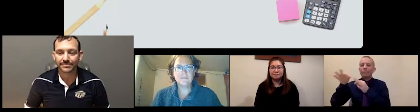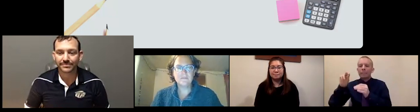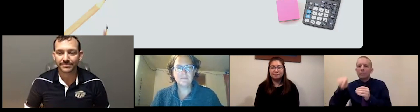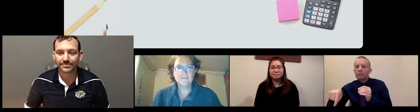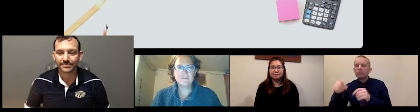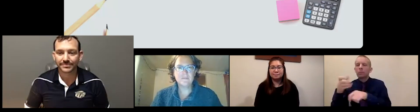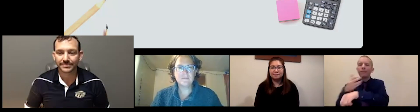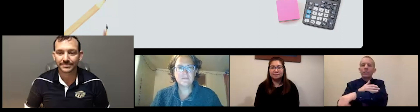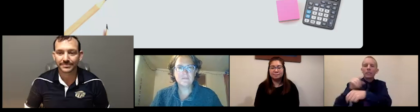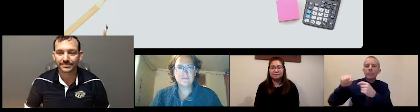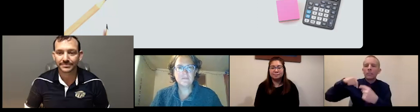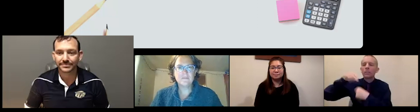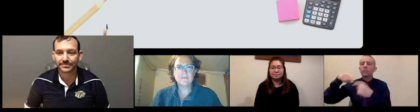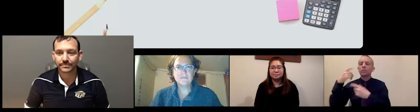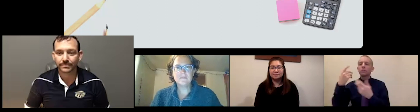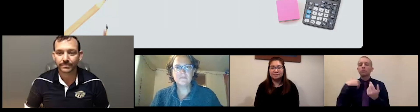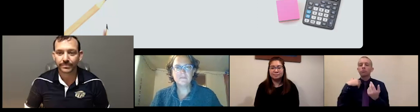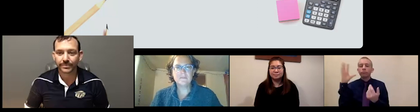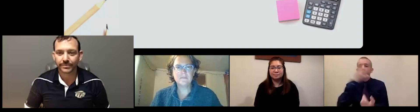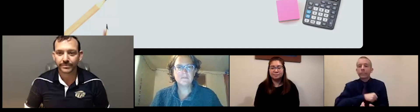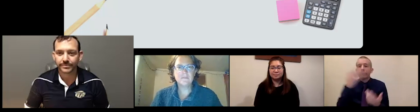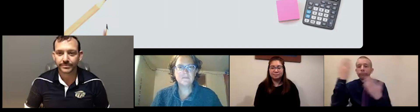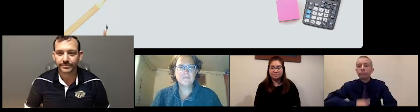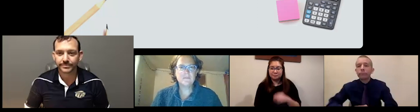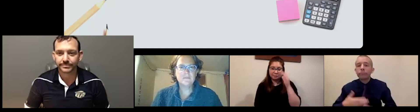They’d give each other feedback and I missed that.